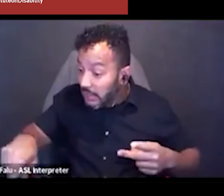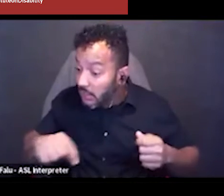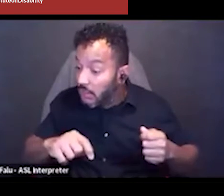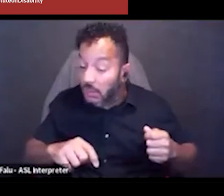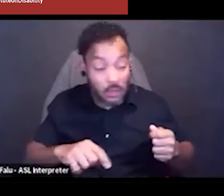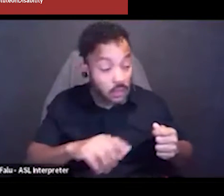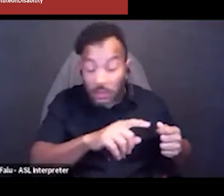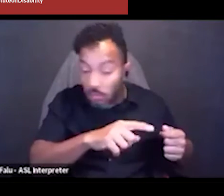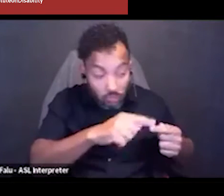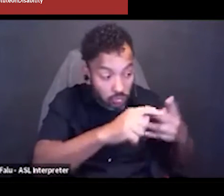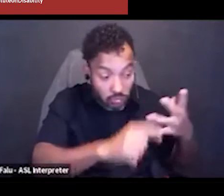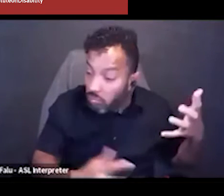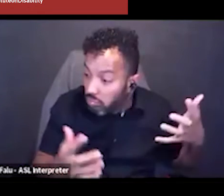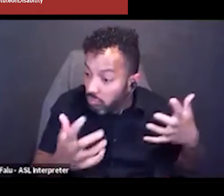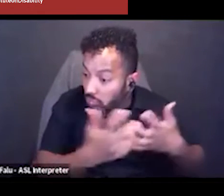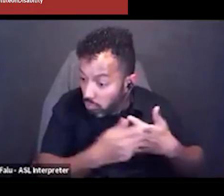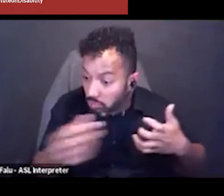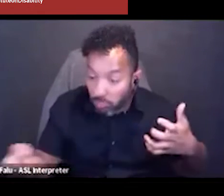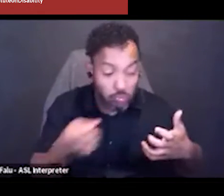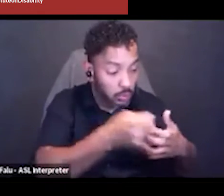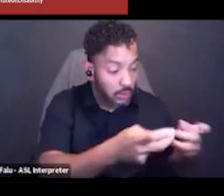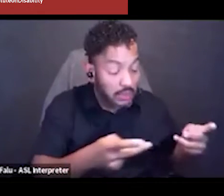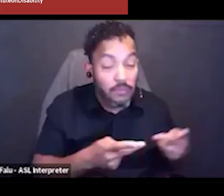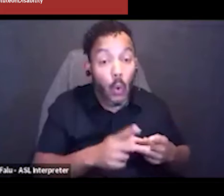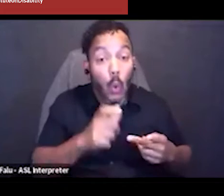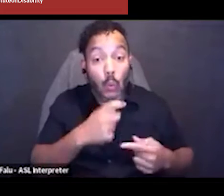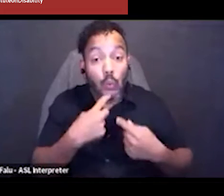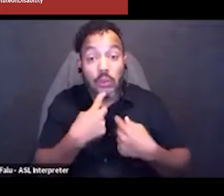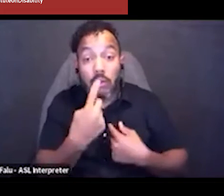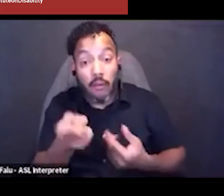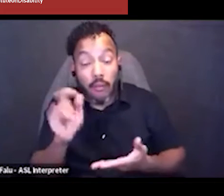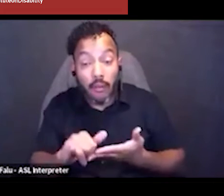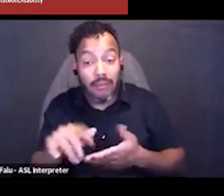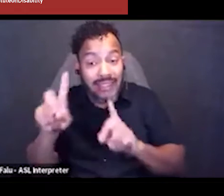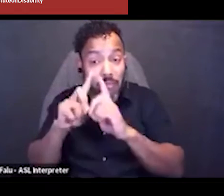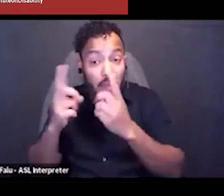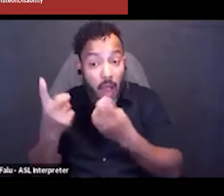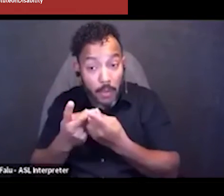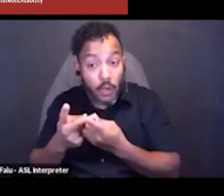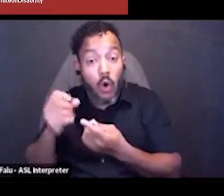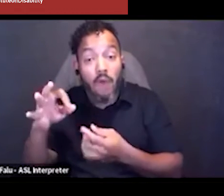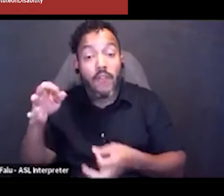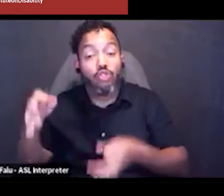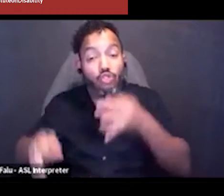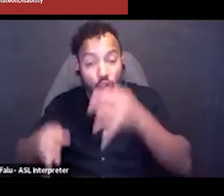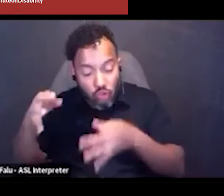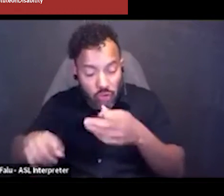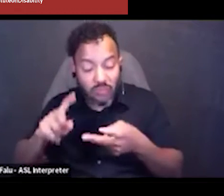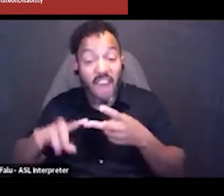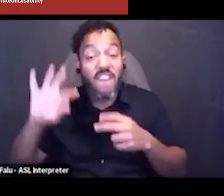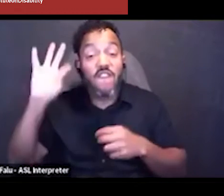The Department of Justice has told us so and all of the other federal agencies have agreed